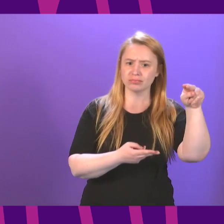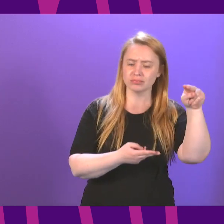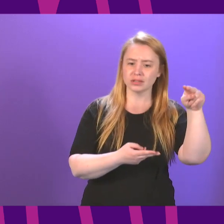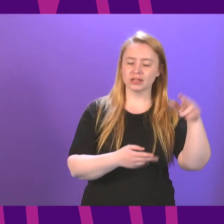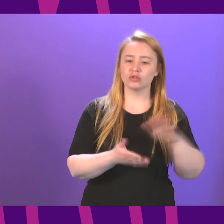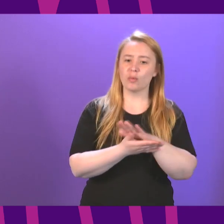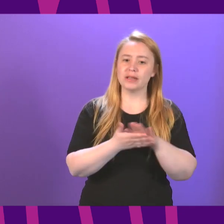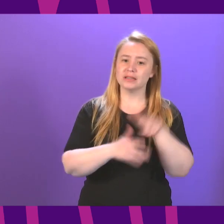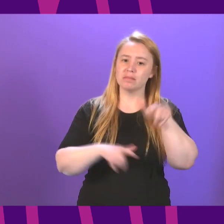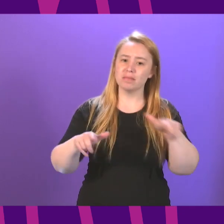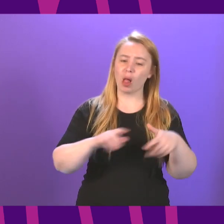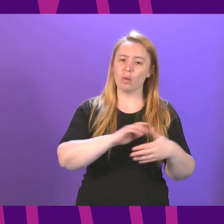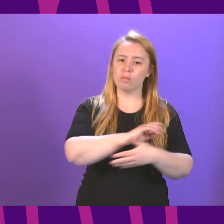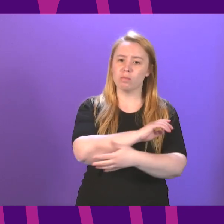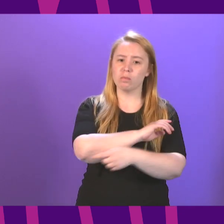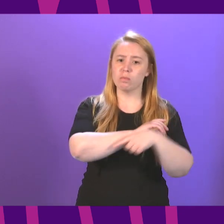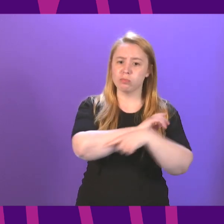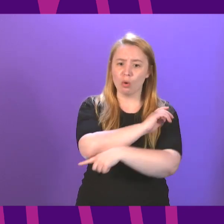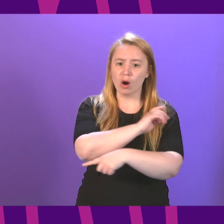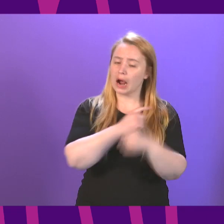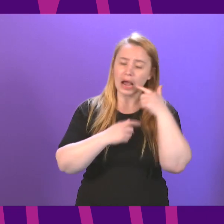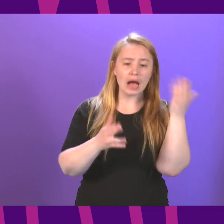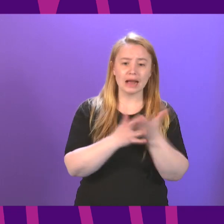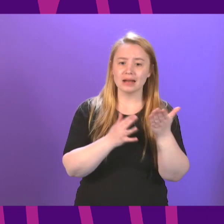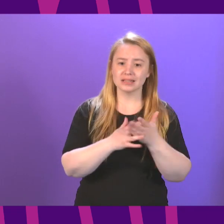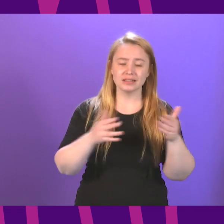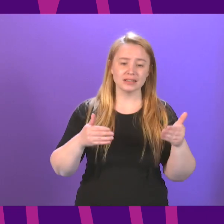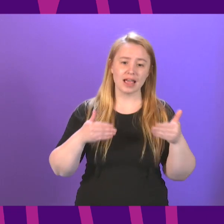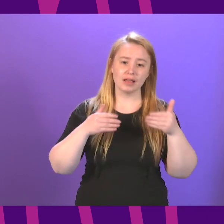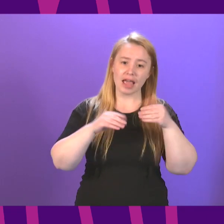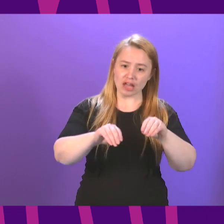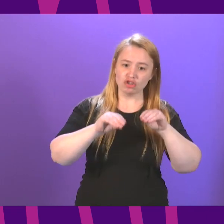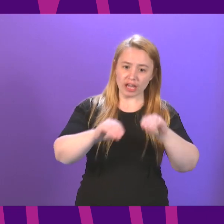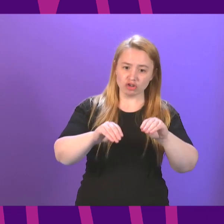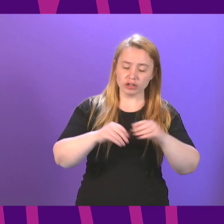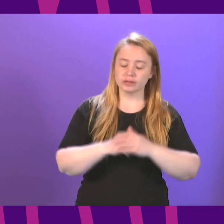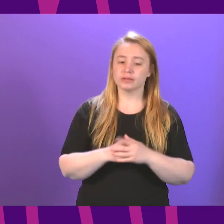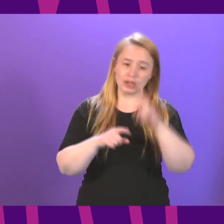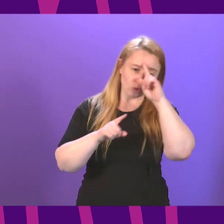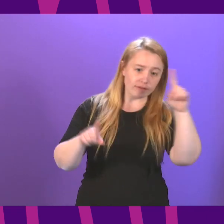deprived backgrounds and areas to access higher education. If the First Minister is re-elected,